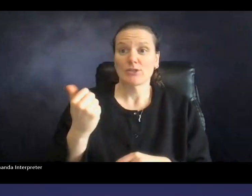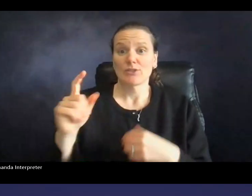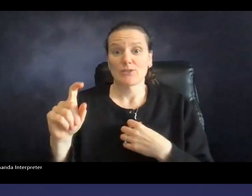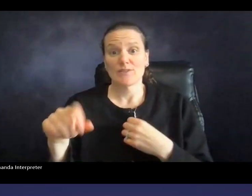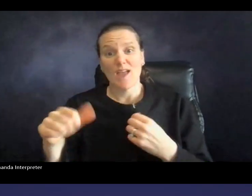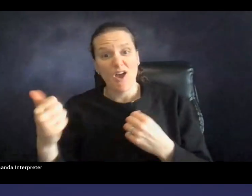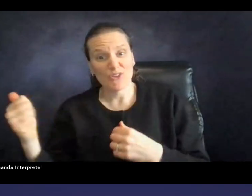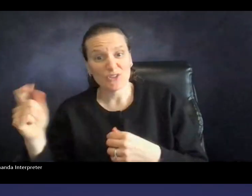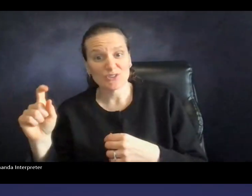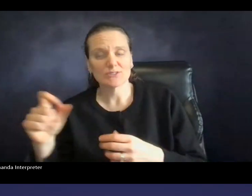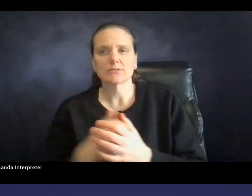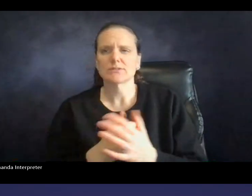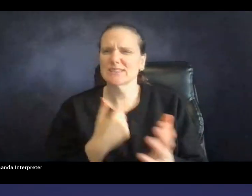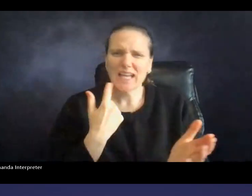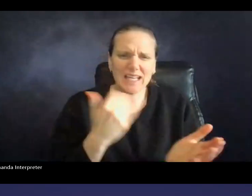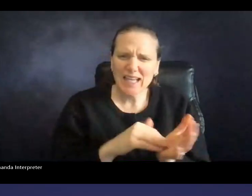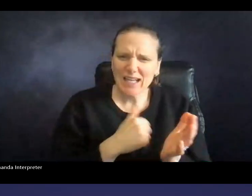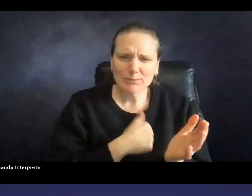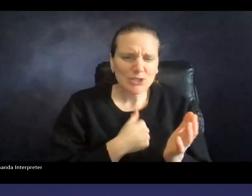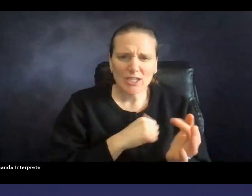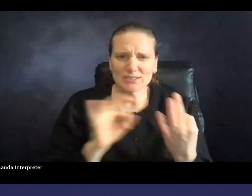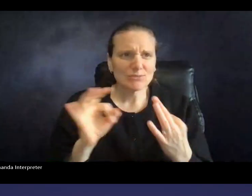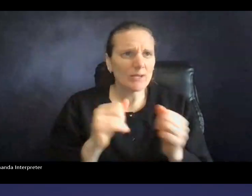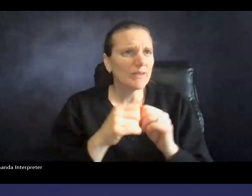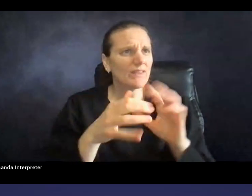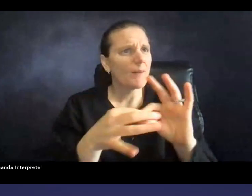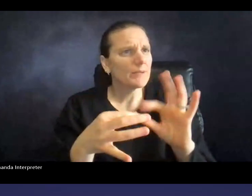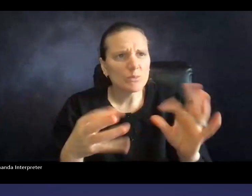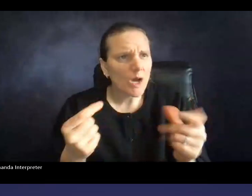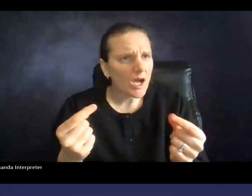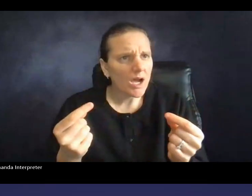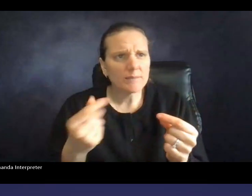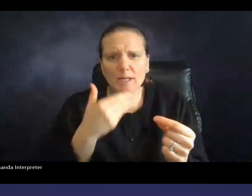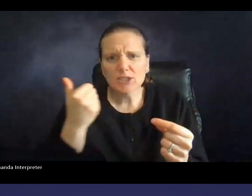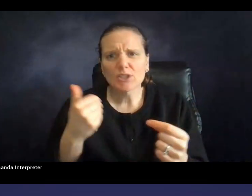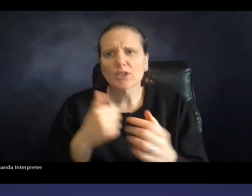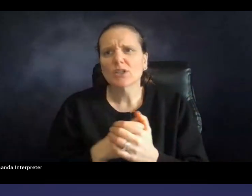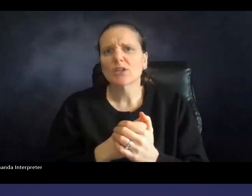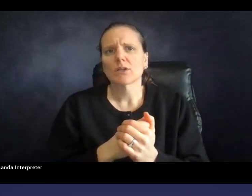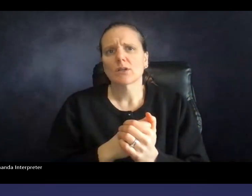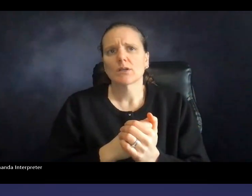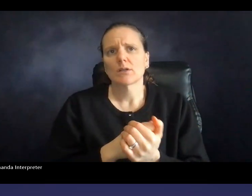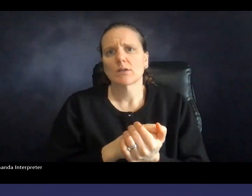Say that again. I'm sorry, I got distracted by someone's comment. Or monk. Are they, are they better? Yeah. Is monk fruit